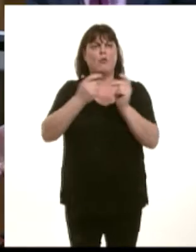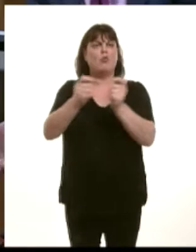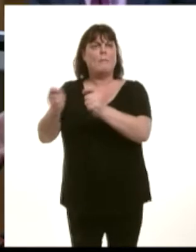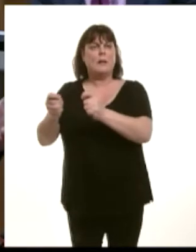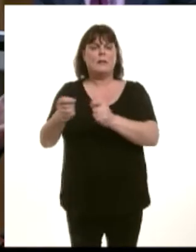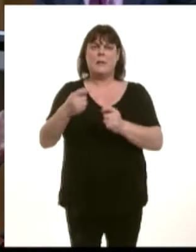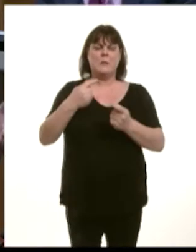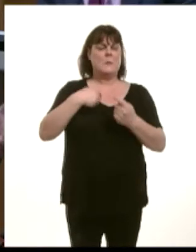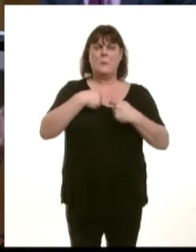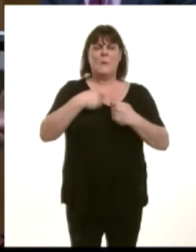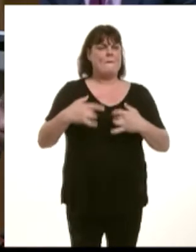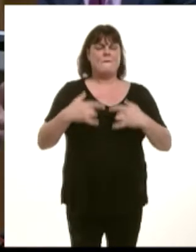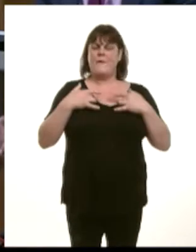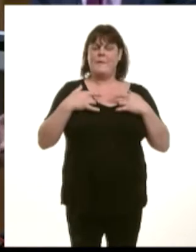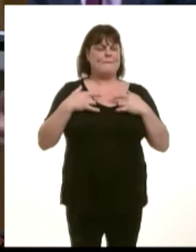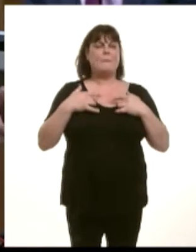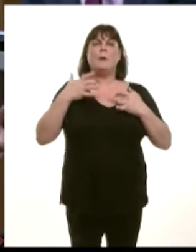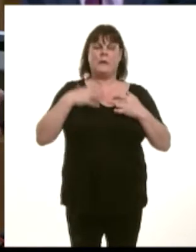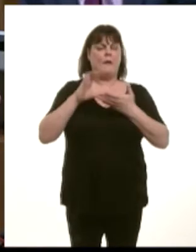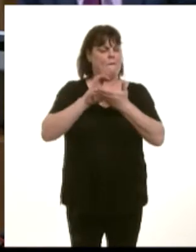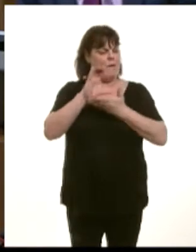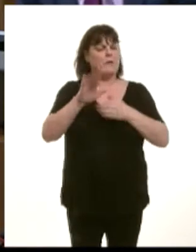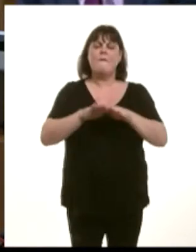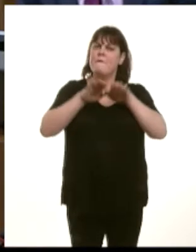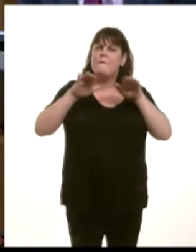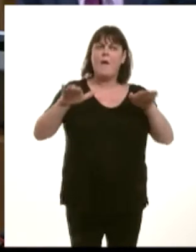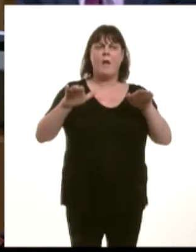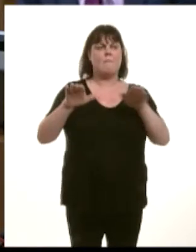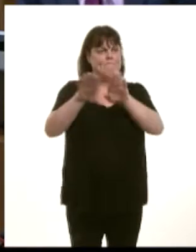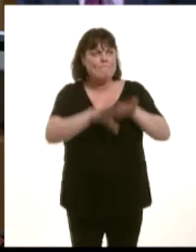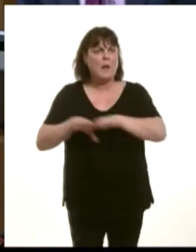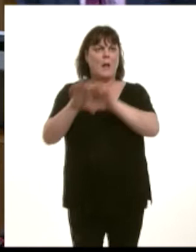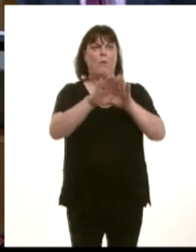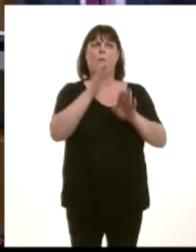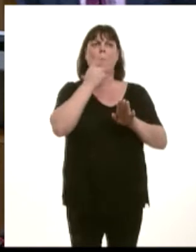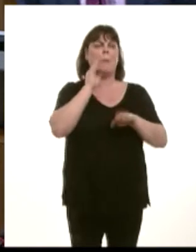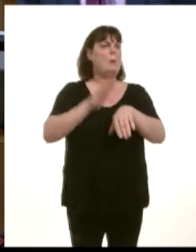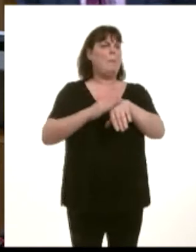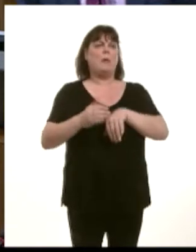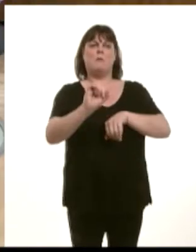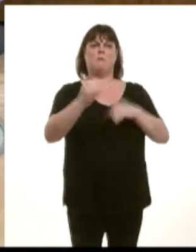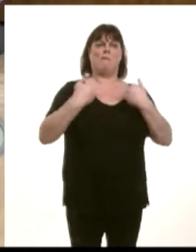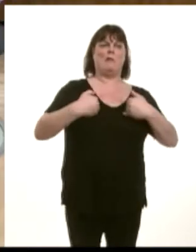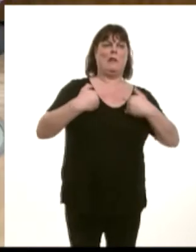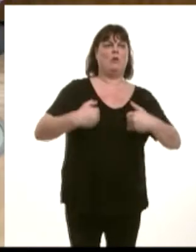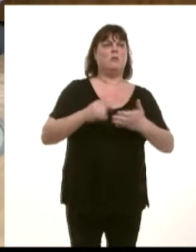We take the view that there should be a system of funding that is fair and equitable to all people, regardless of their condition.